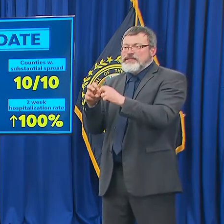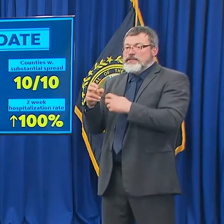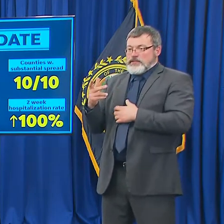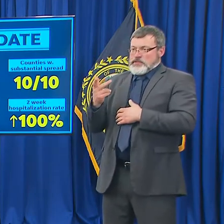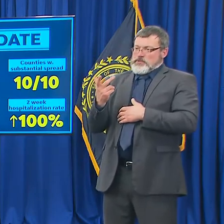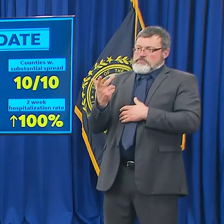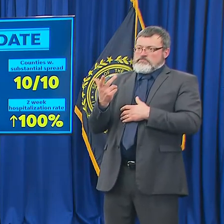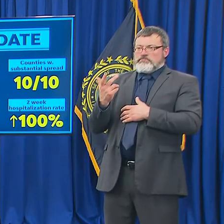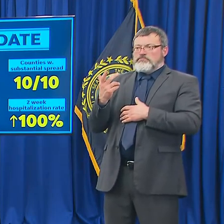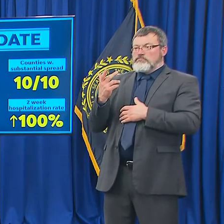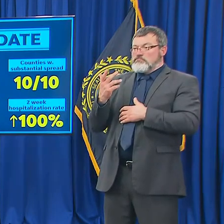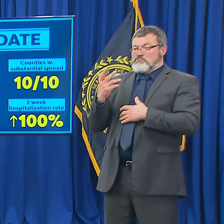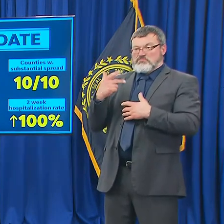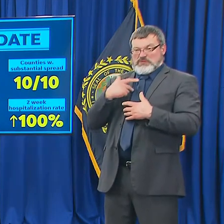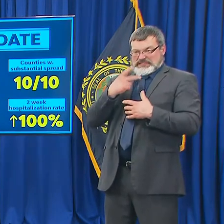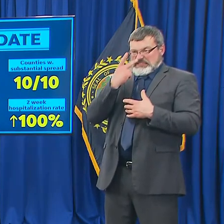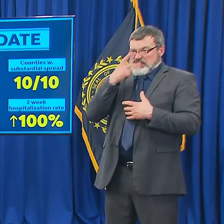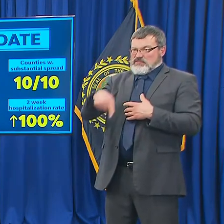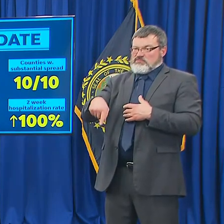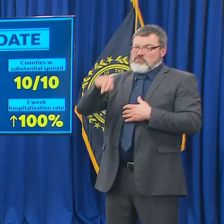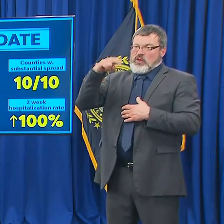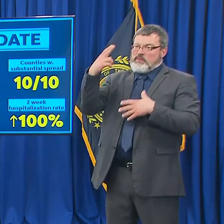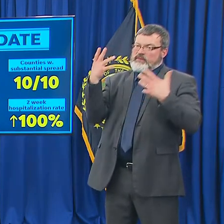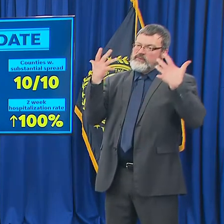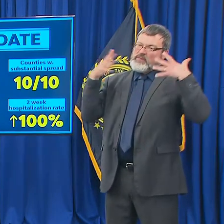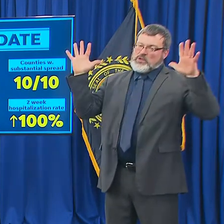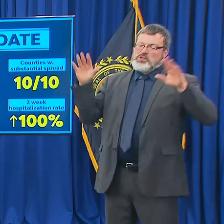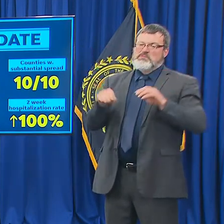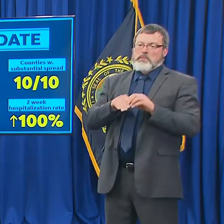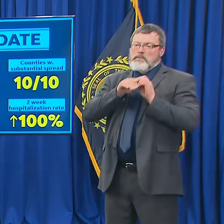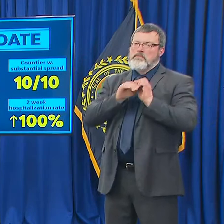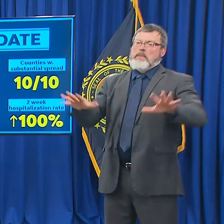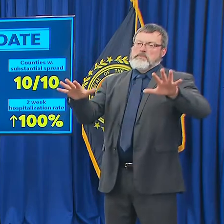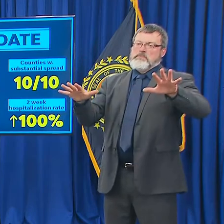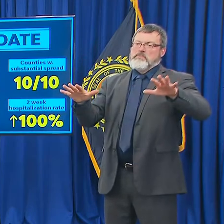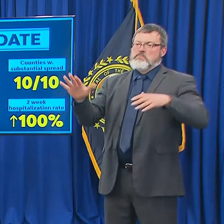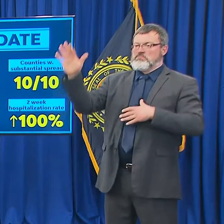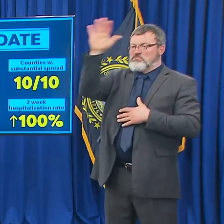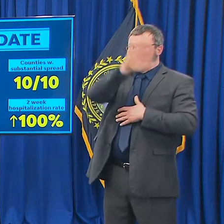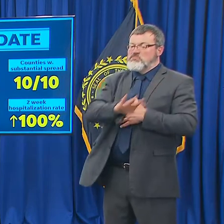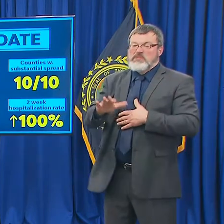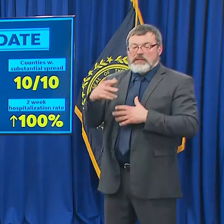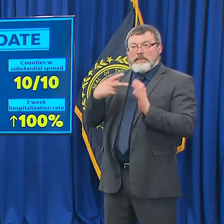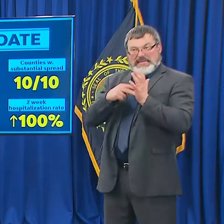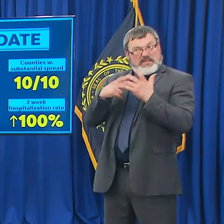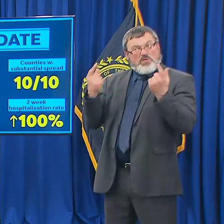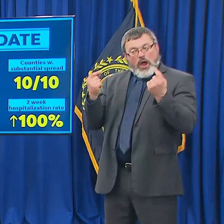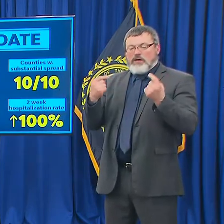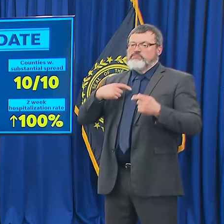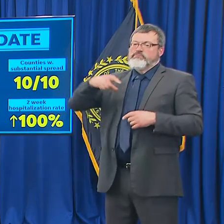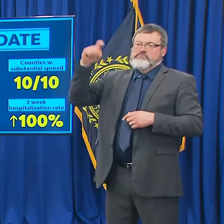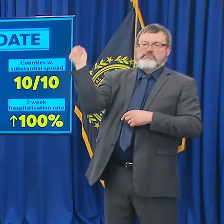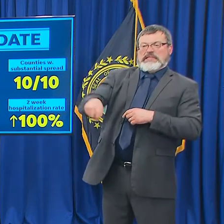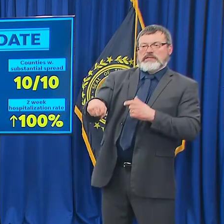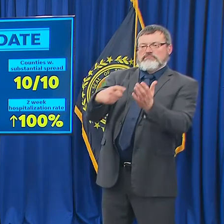with administrators principals and teachers those folks are and the students themselves the host folks are on the front lines managing wearing their mask